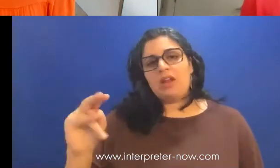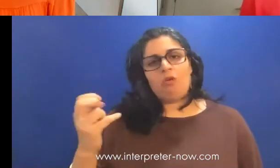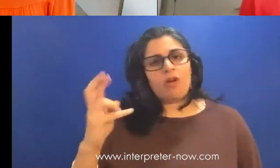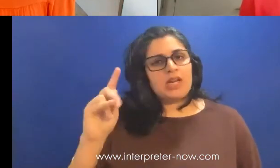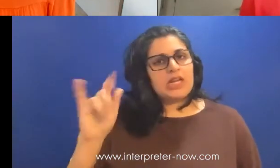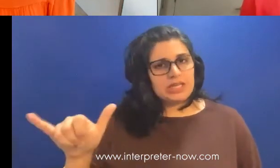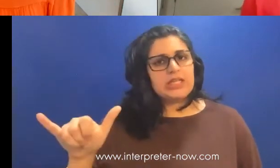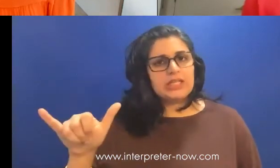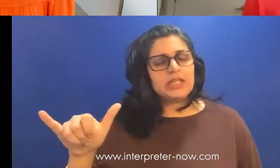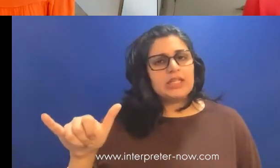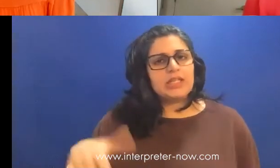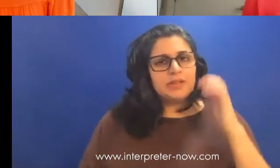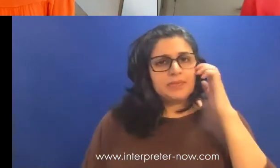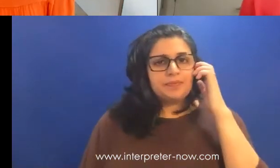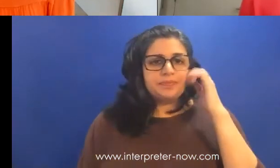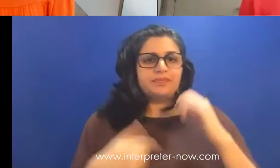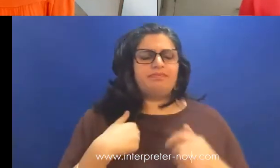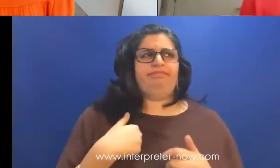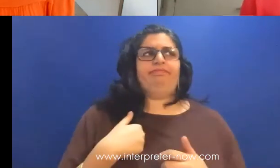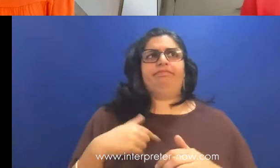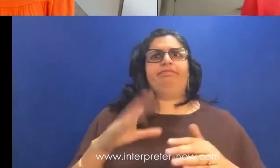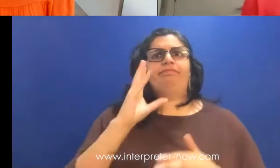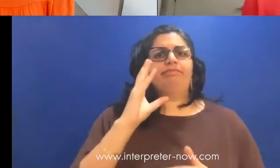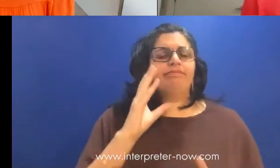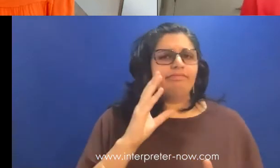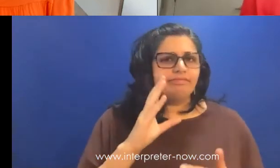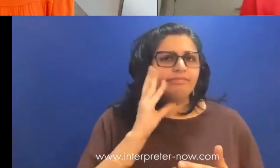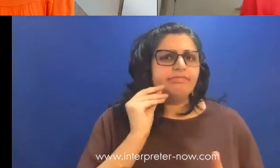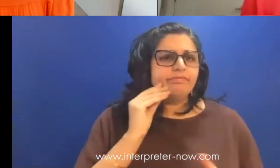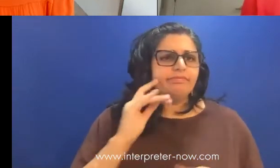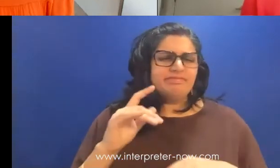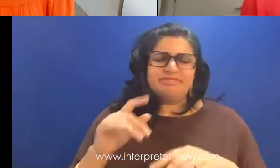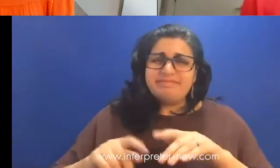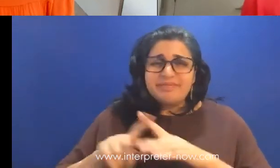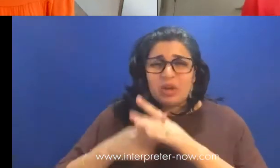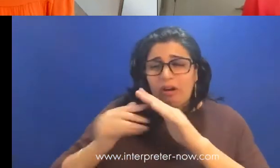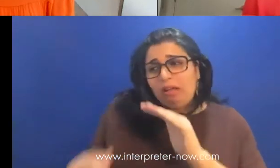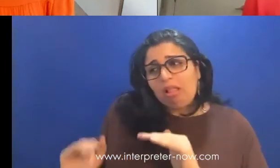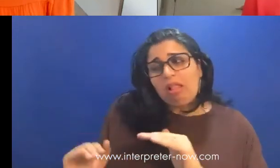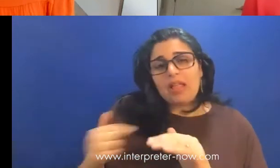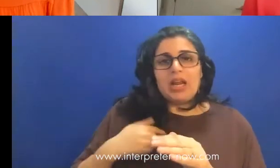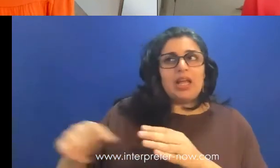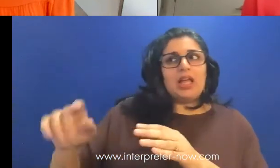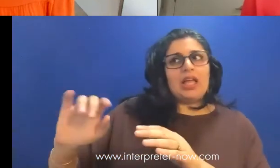And so, having very early experiences with being "the other," being different, had to